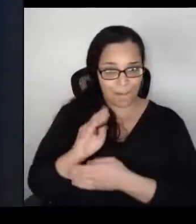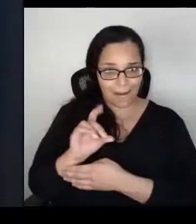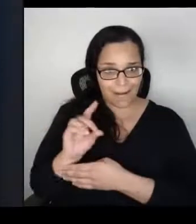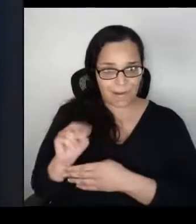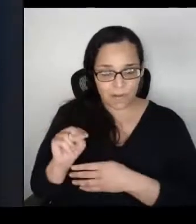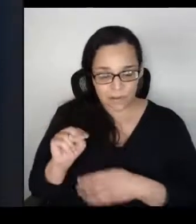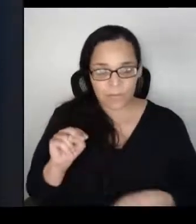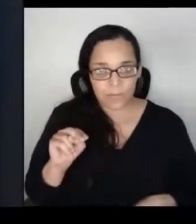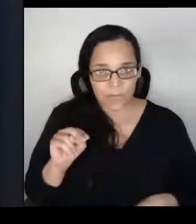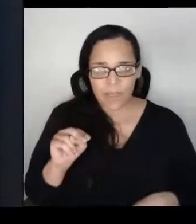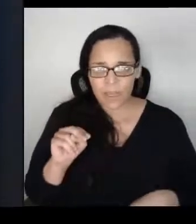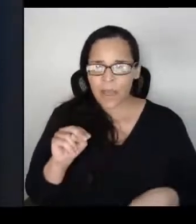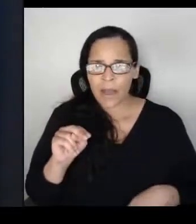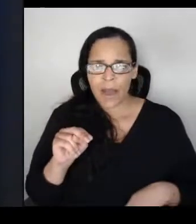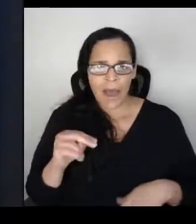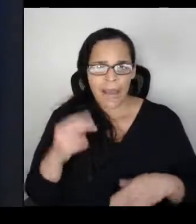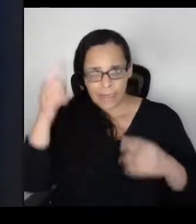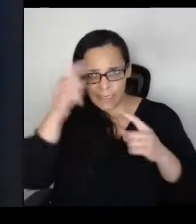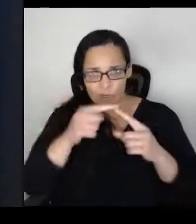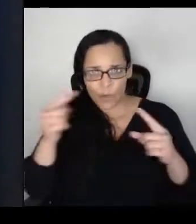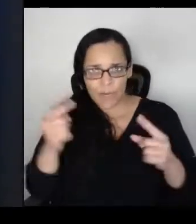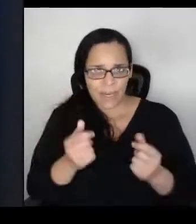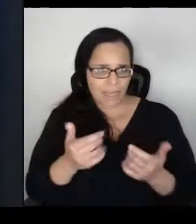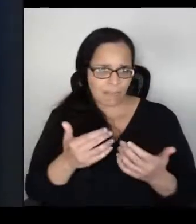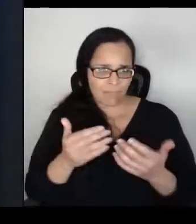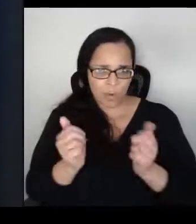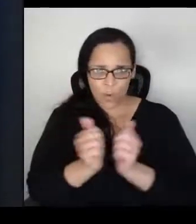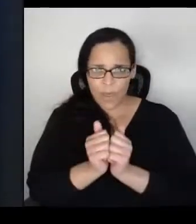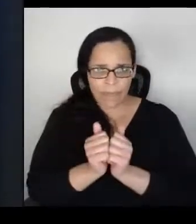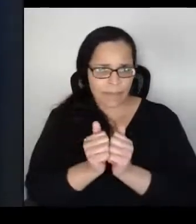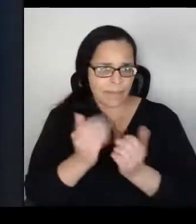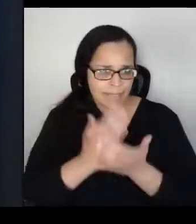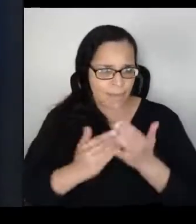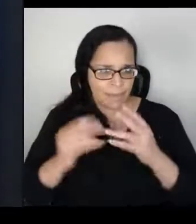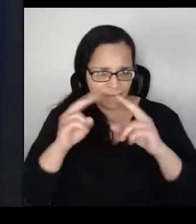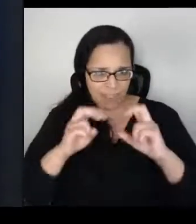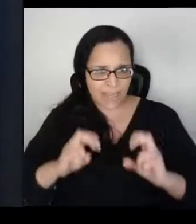because if you look at the number of people,